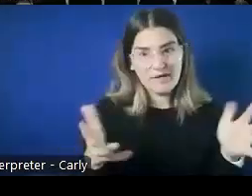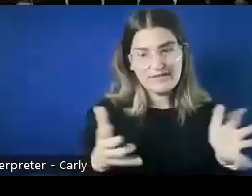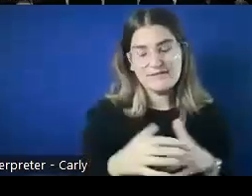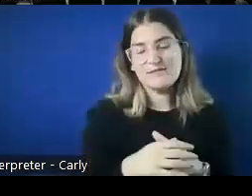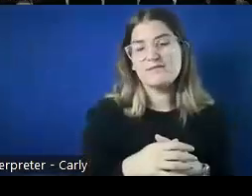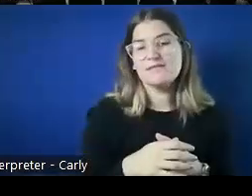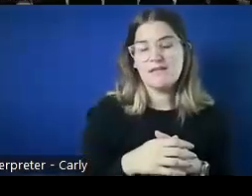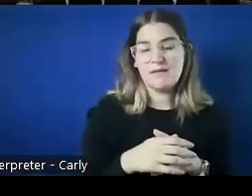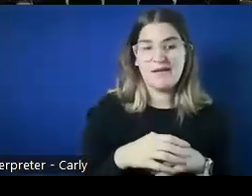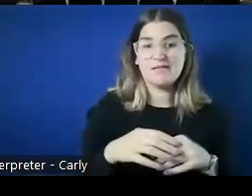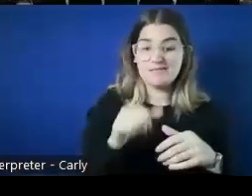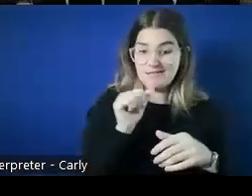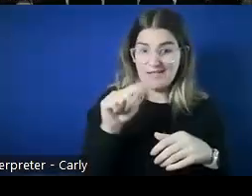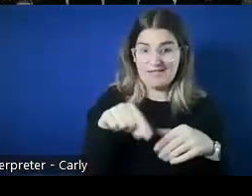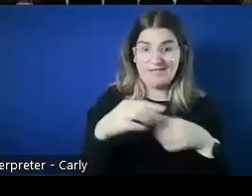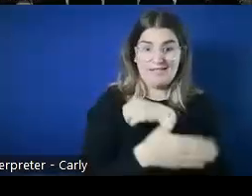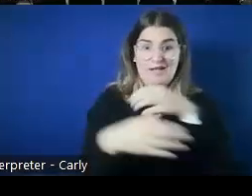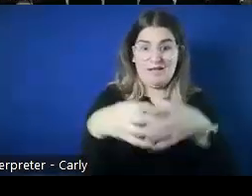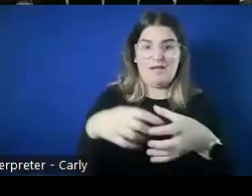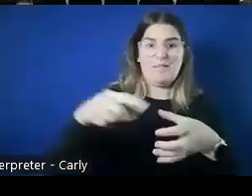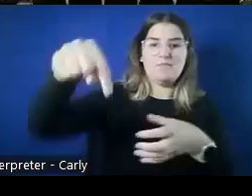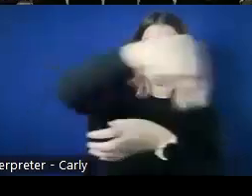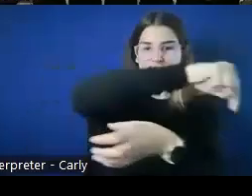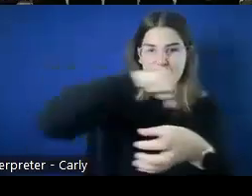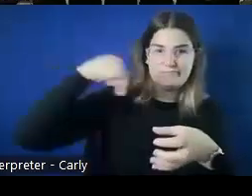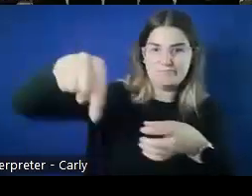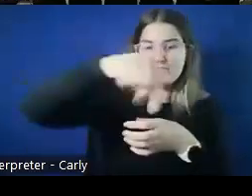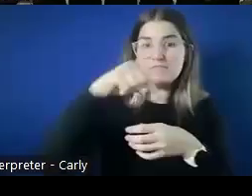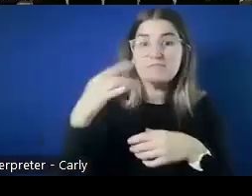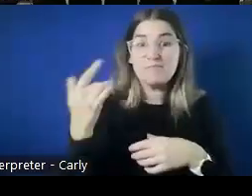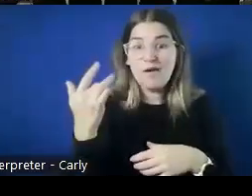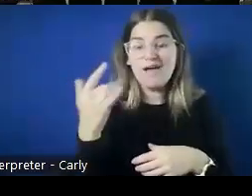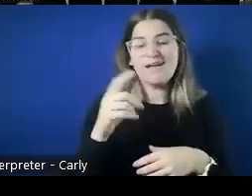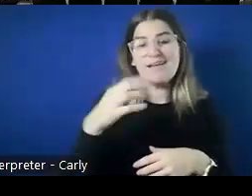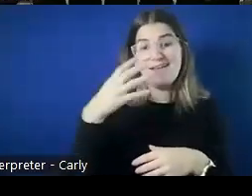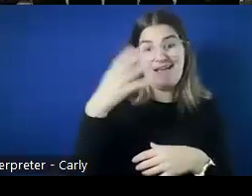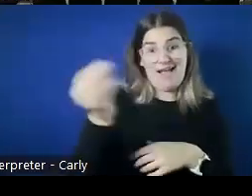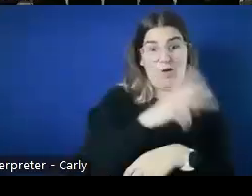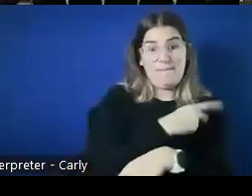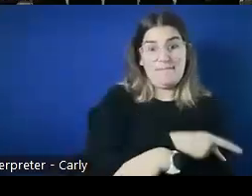count ities because our outpatient services are really a regional service not a local service and